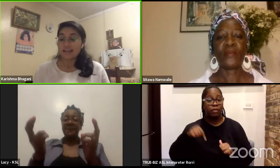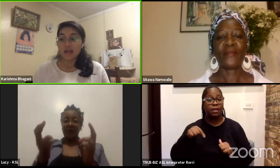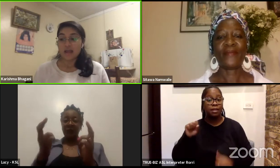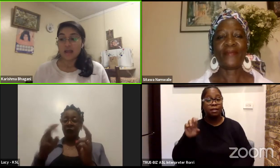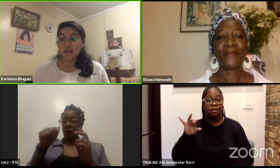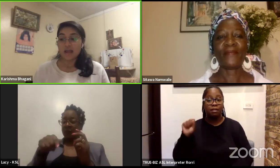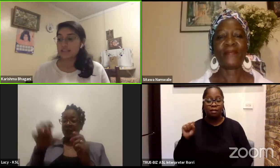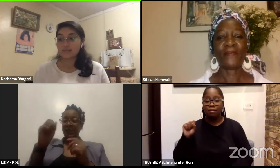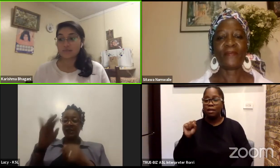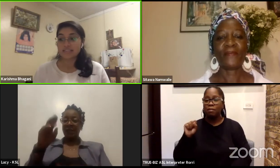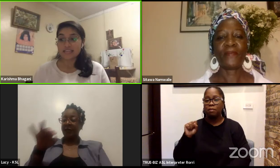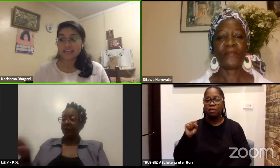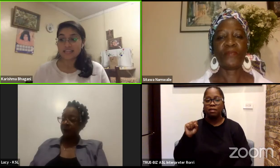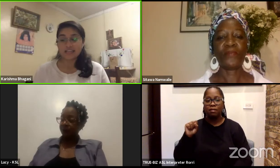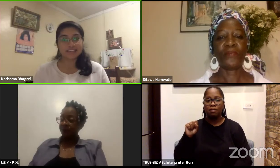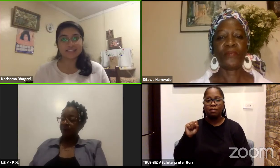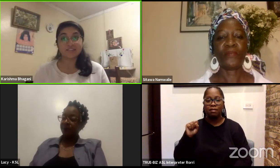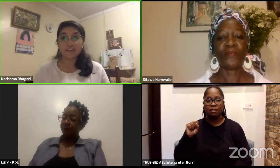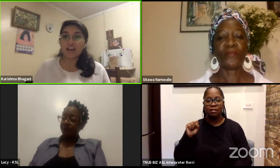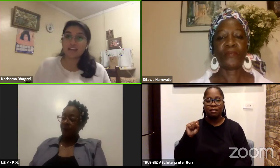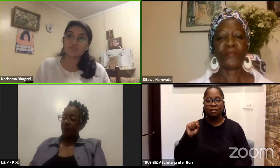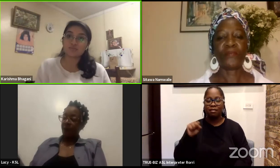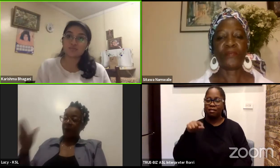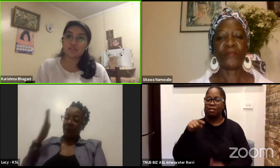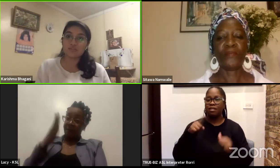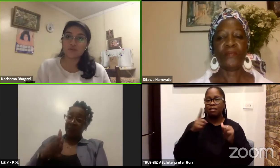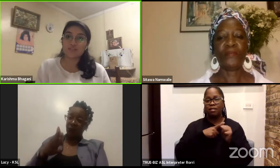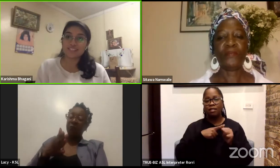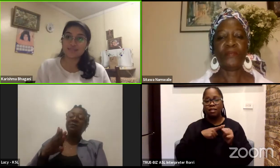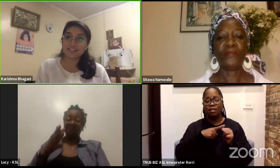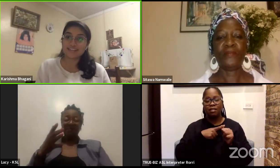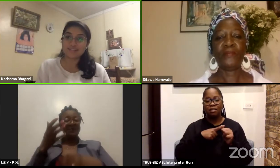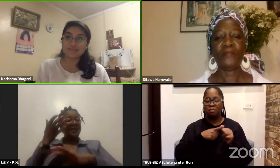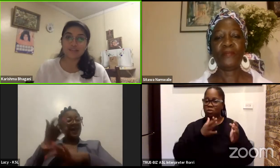Now, it's very hard to introduce this person